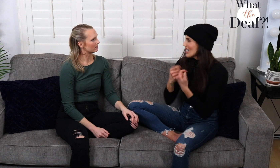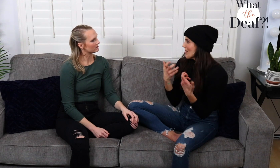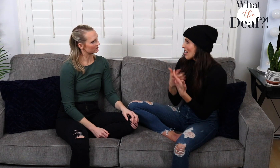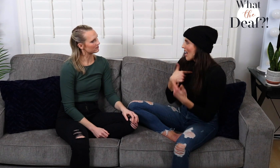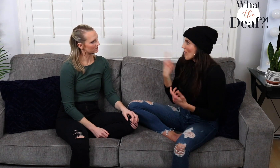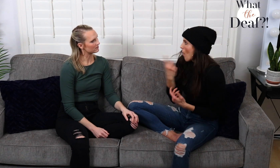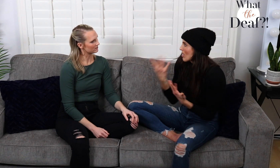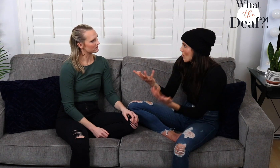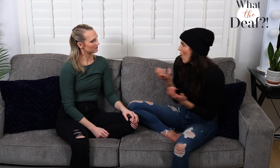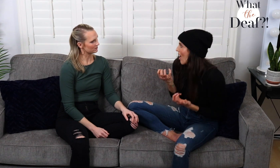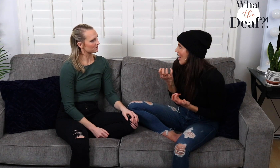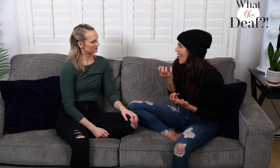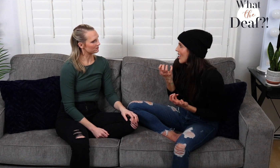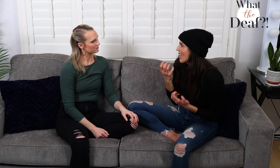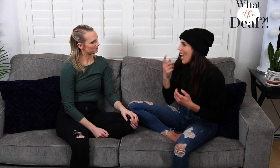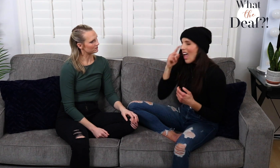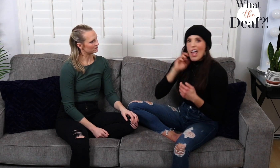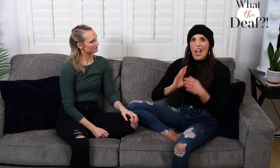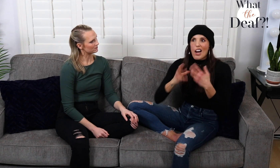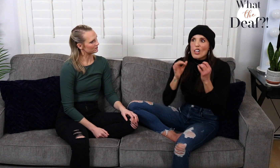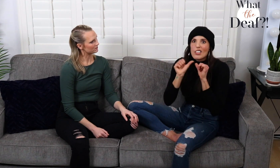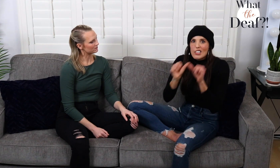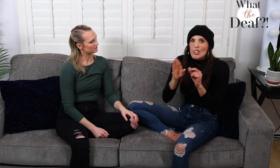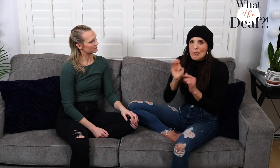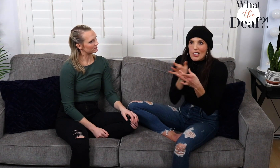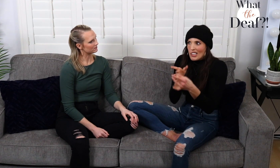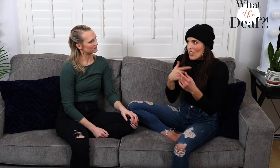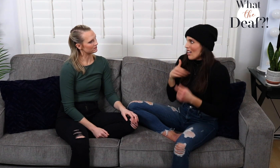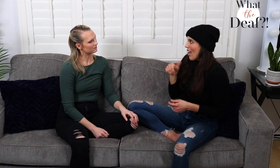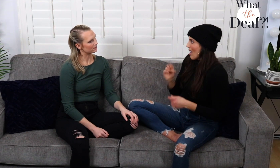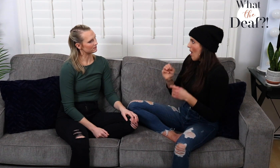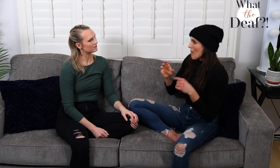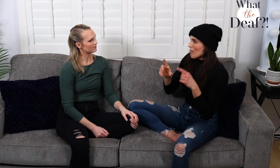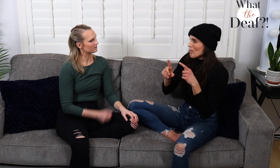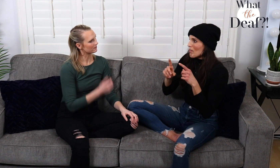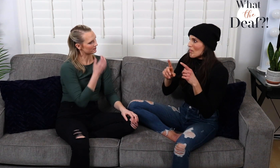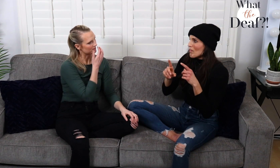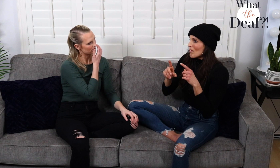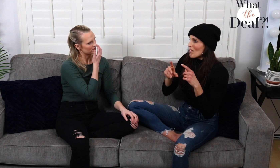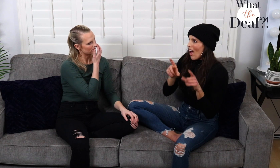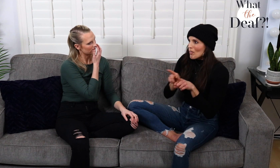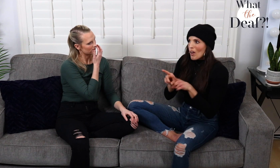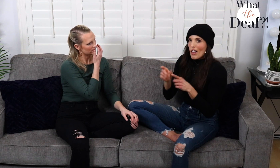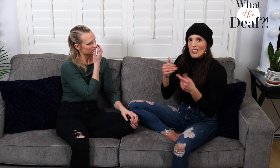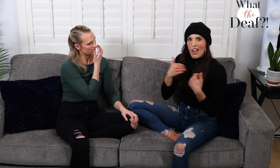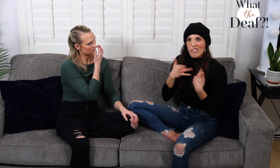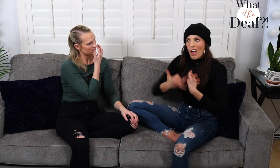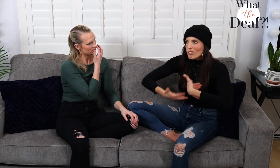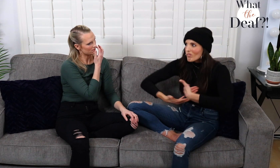with my teammates that I've always wanted and I continue to be the leader that I am. But I can